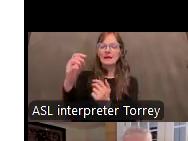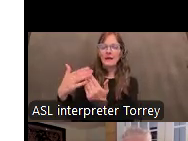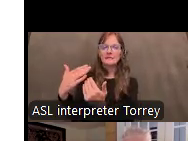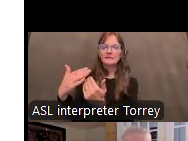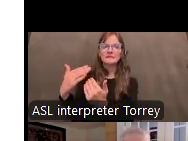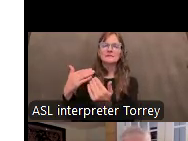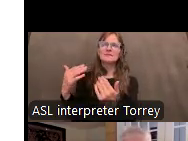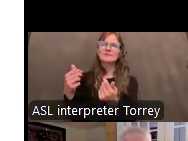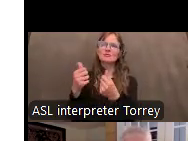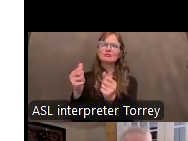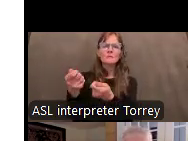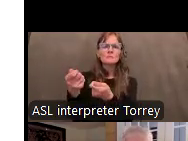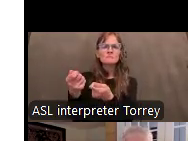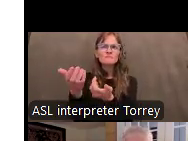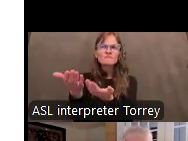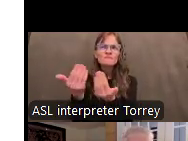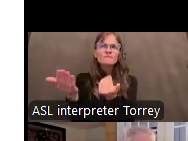to help who make the best caregivers.